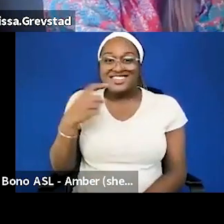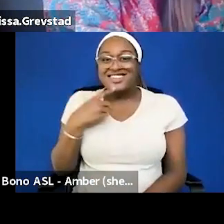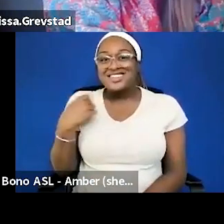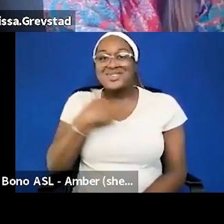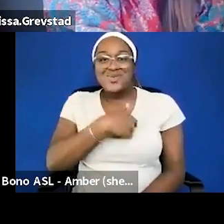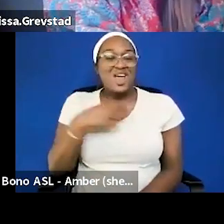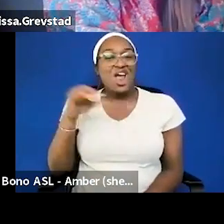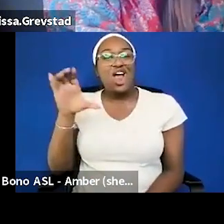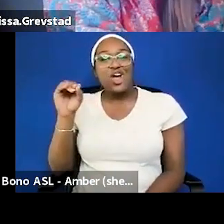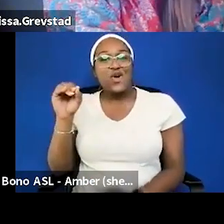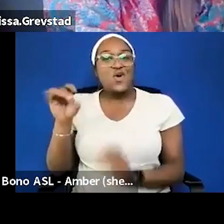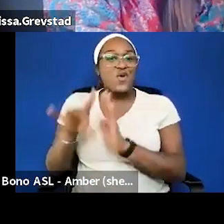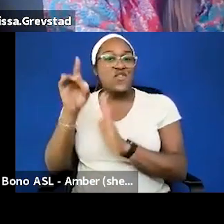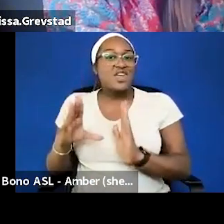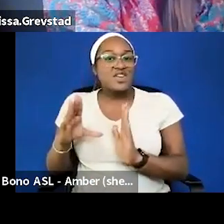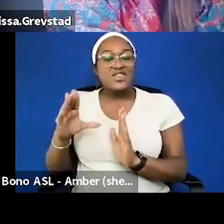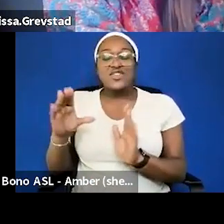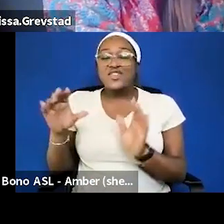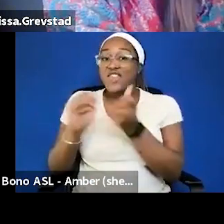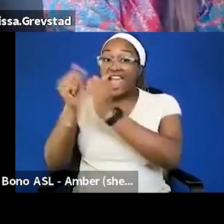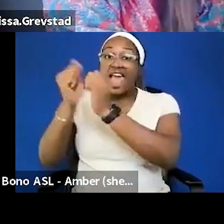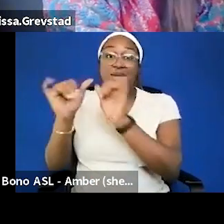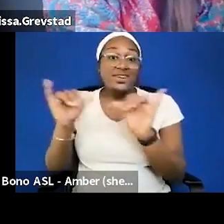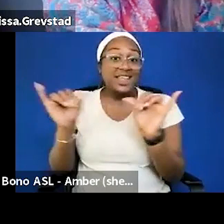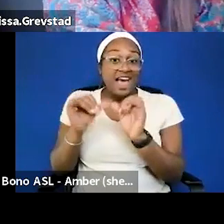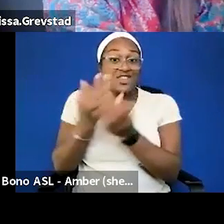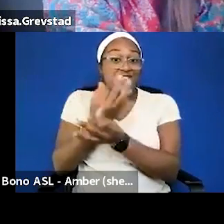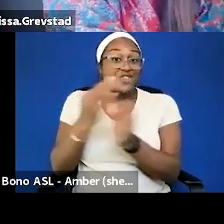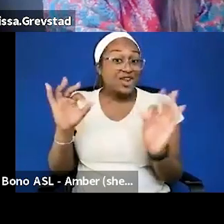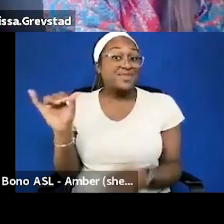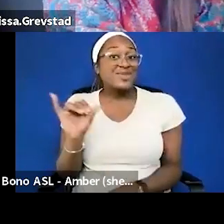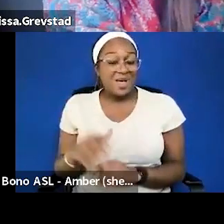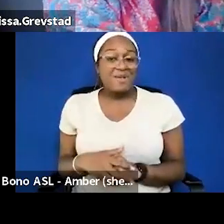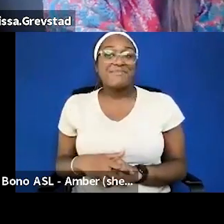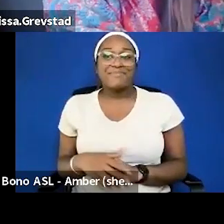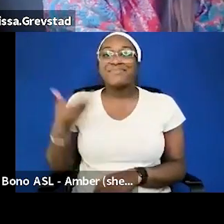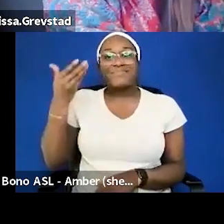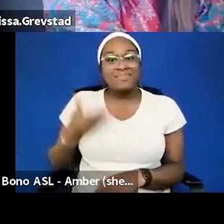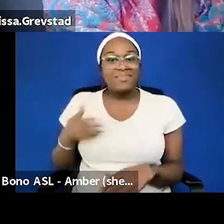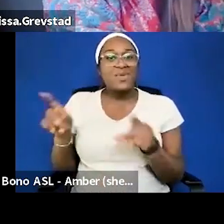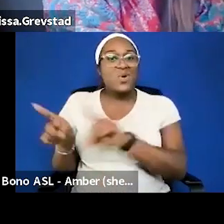of the Campaign for Size Freedom as well, and I am also the director